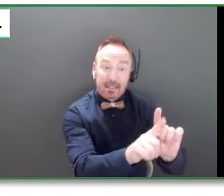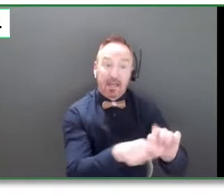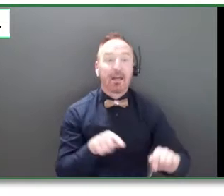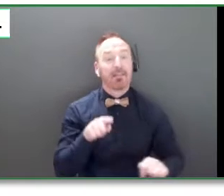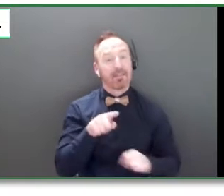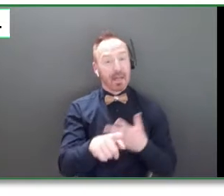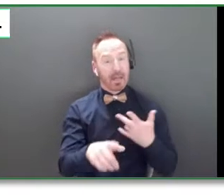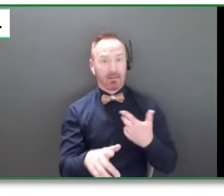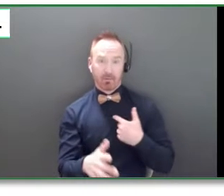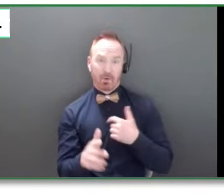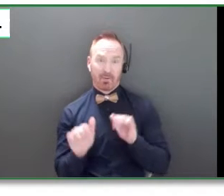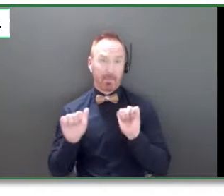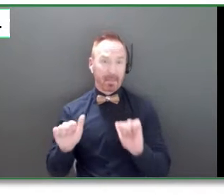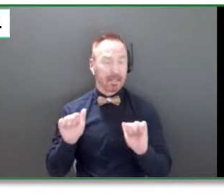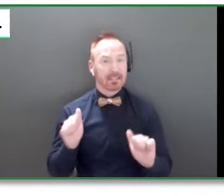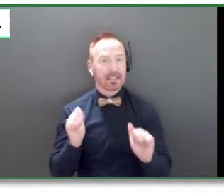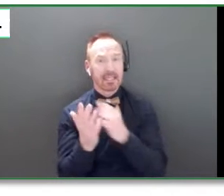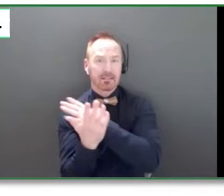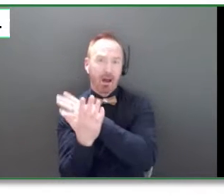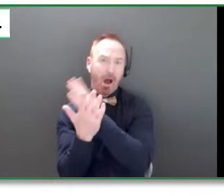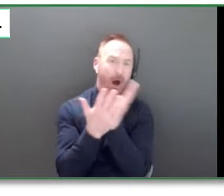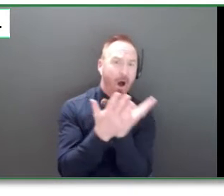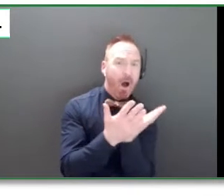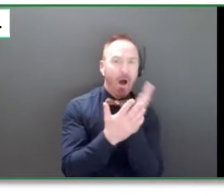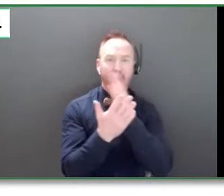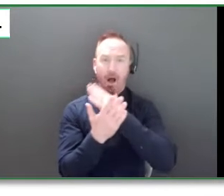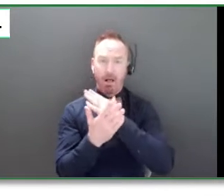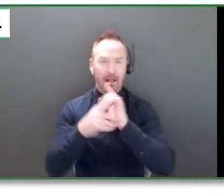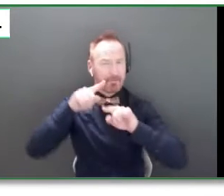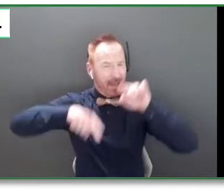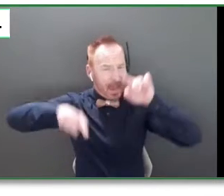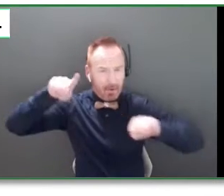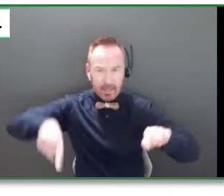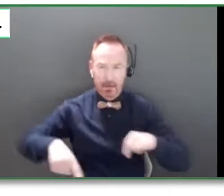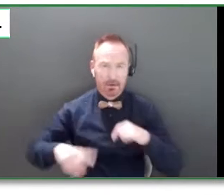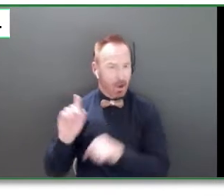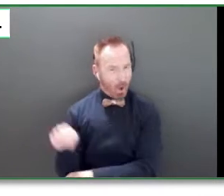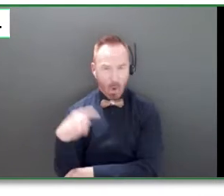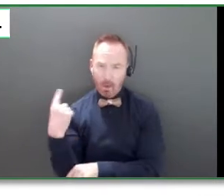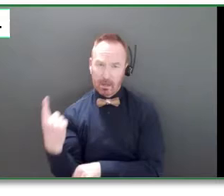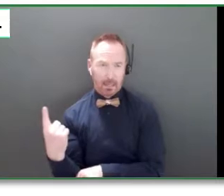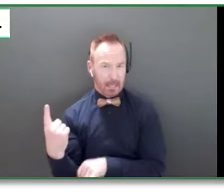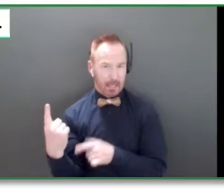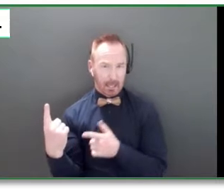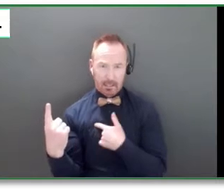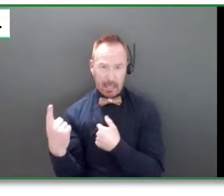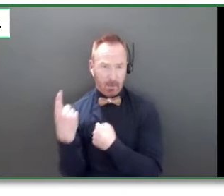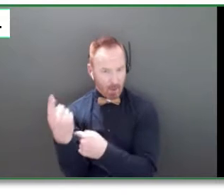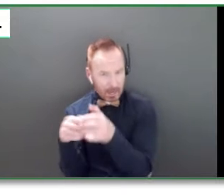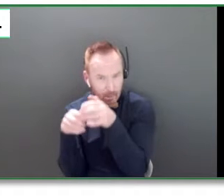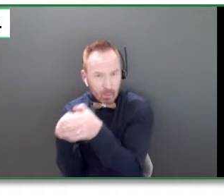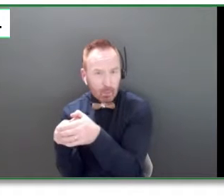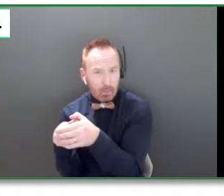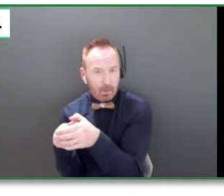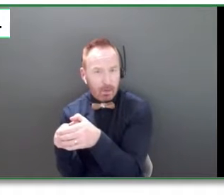not just one ability. So if I want to take a ski lesson or uh